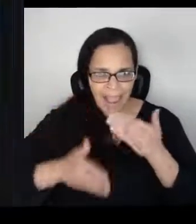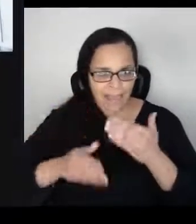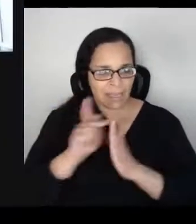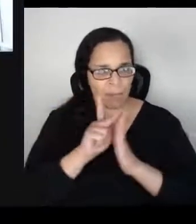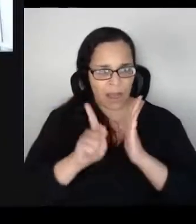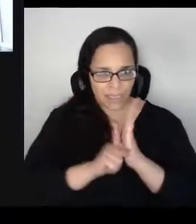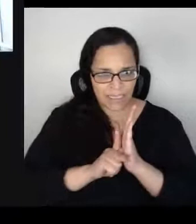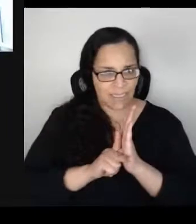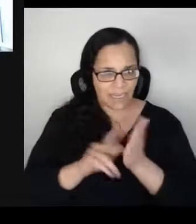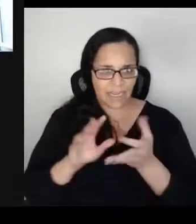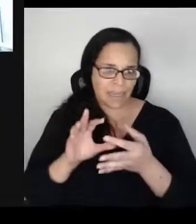Cristina.